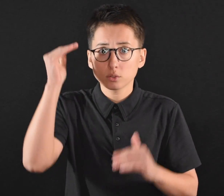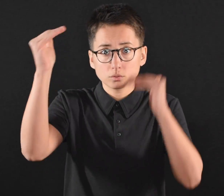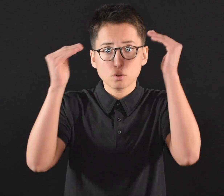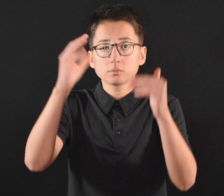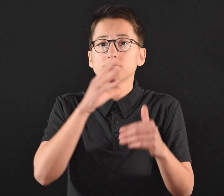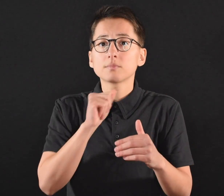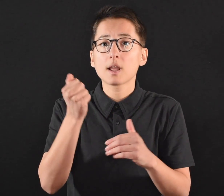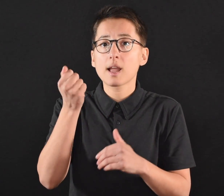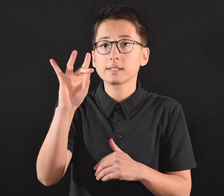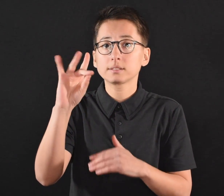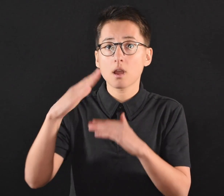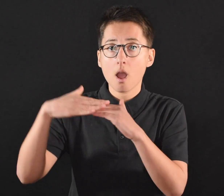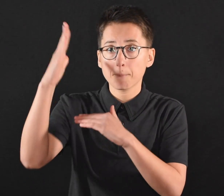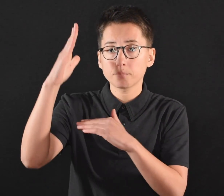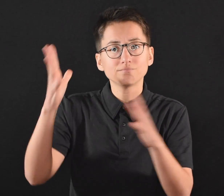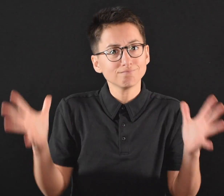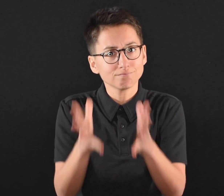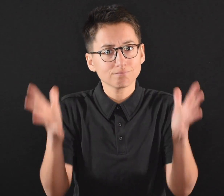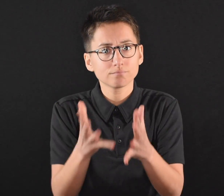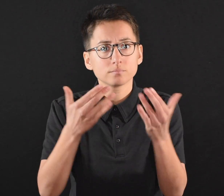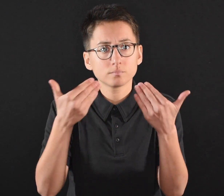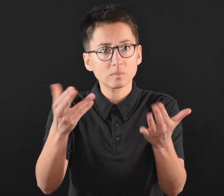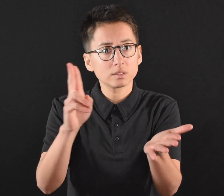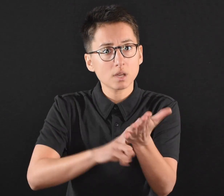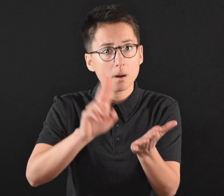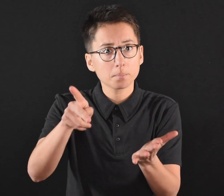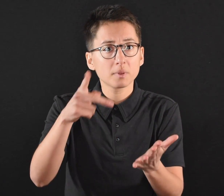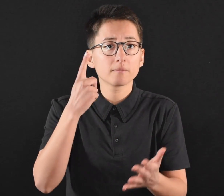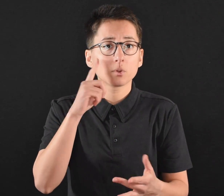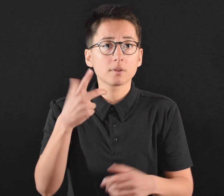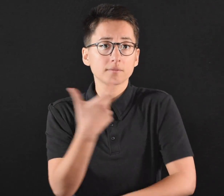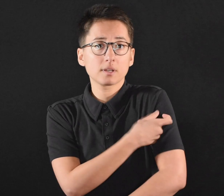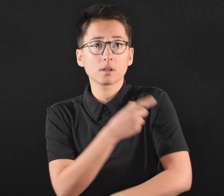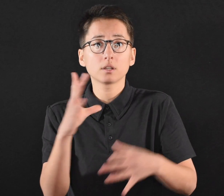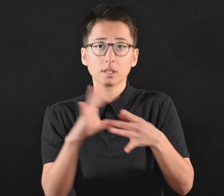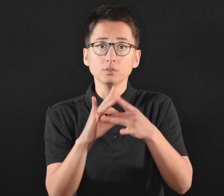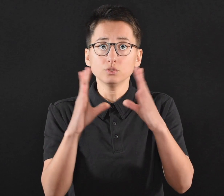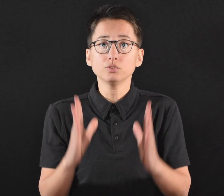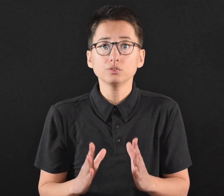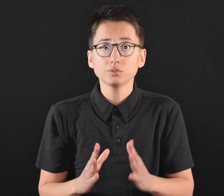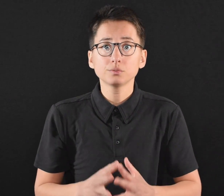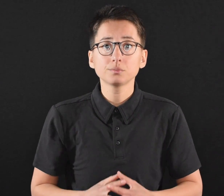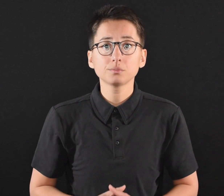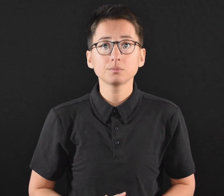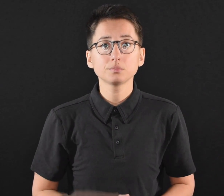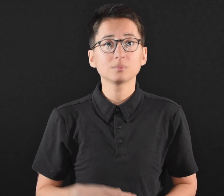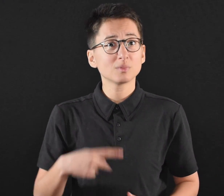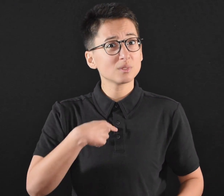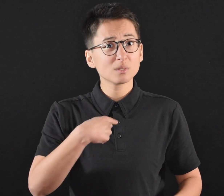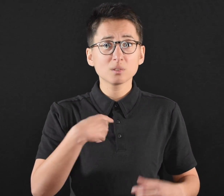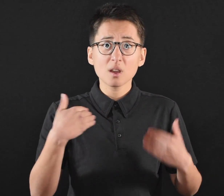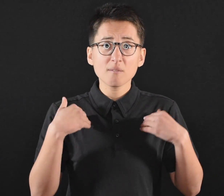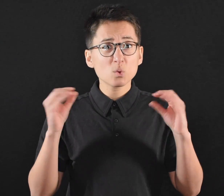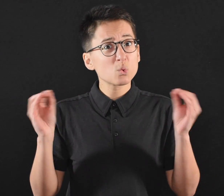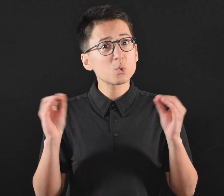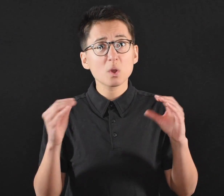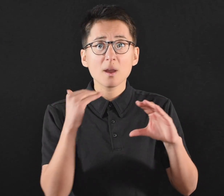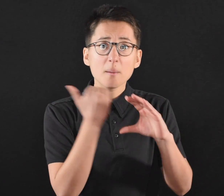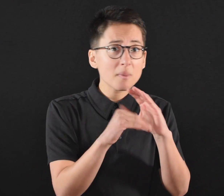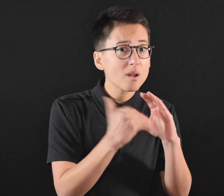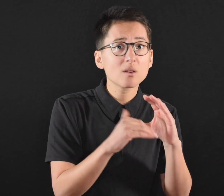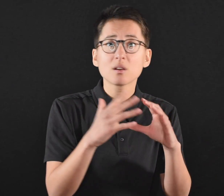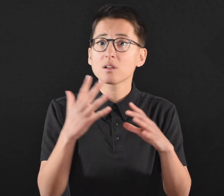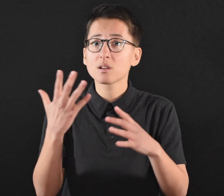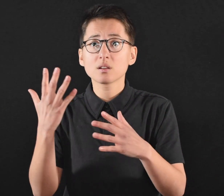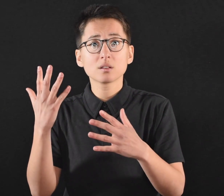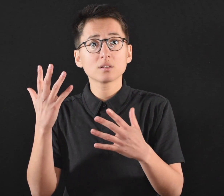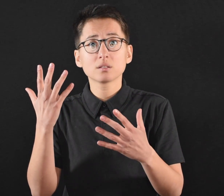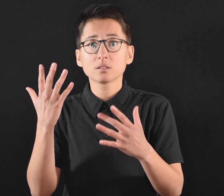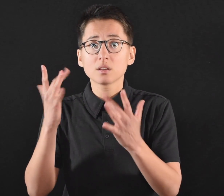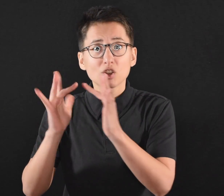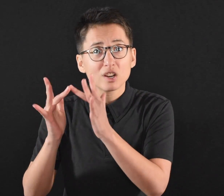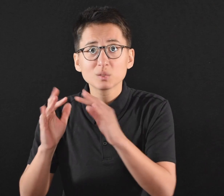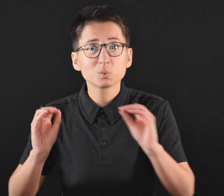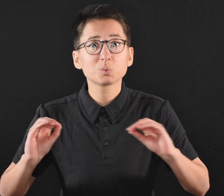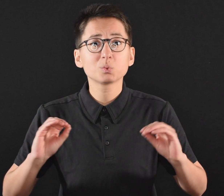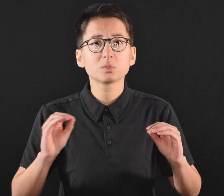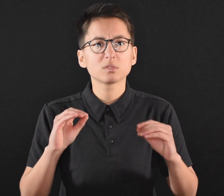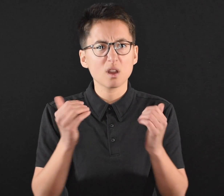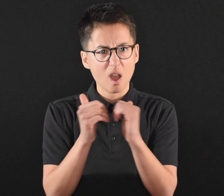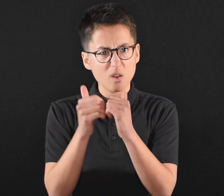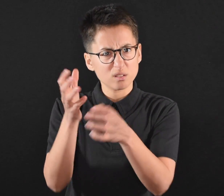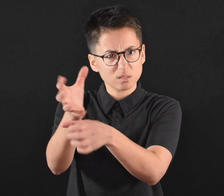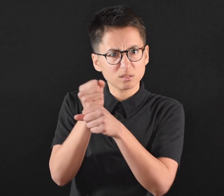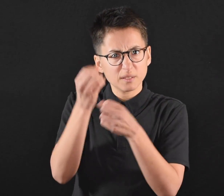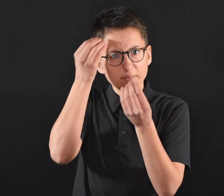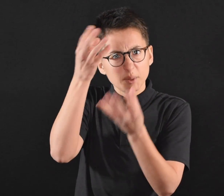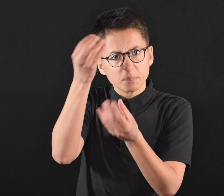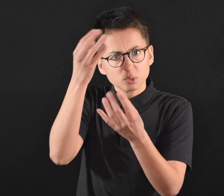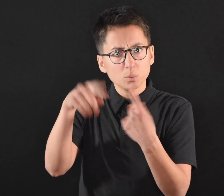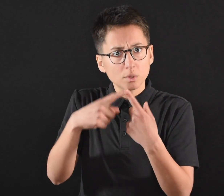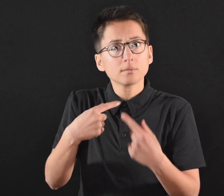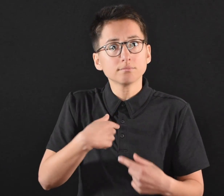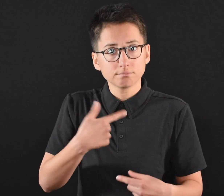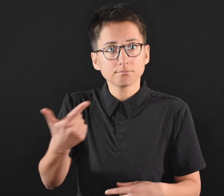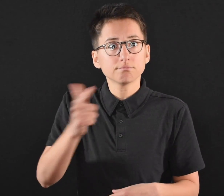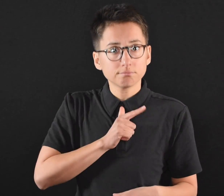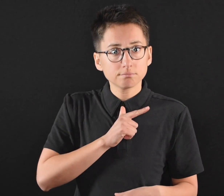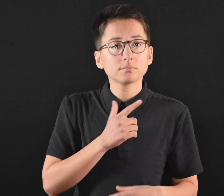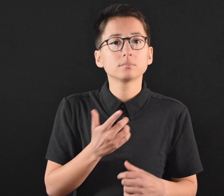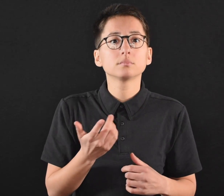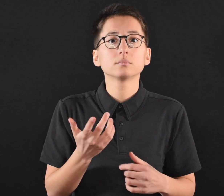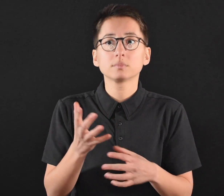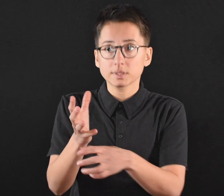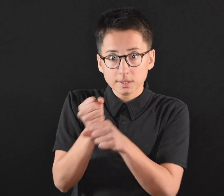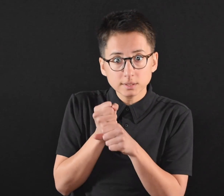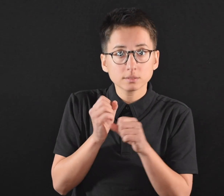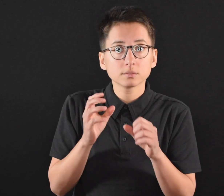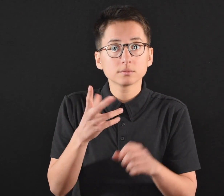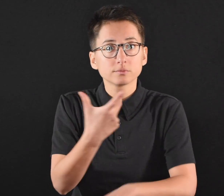a vaccine appointment; and ○ notify them if there are vaccine opportunities